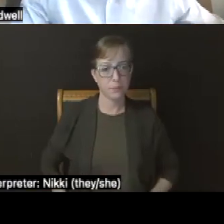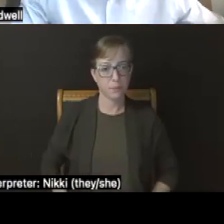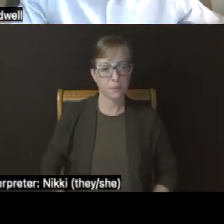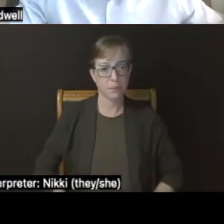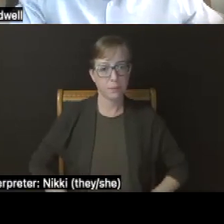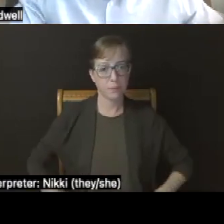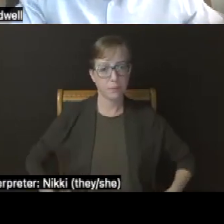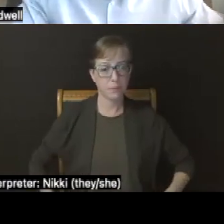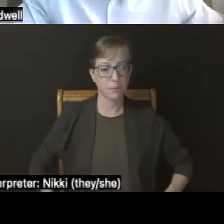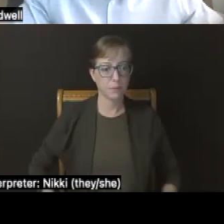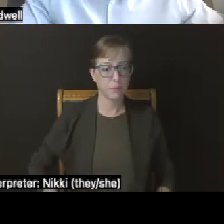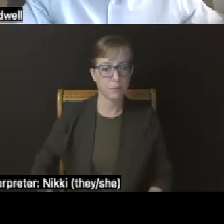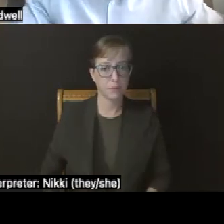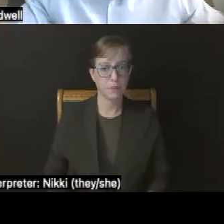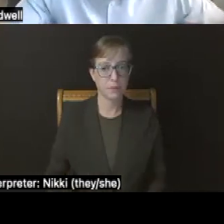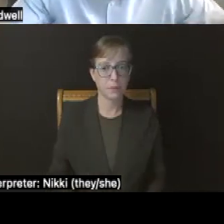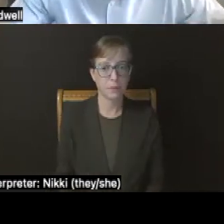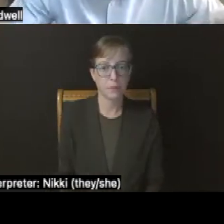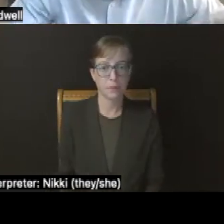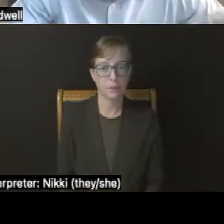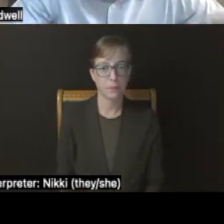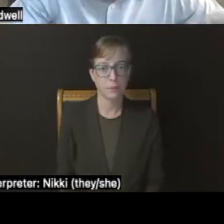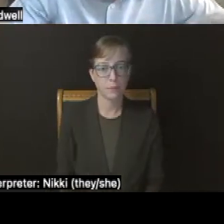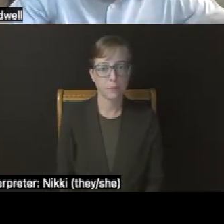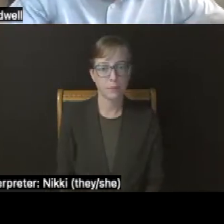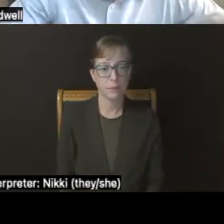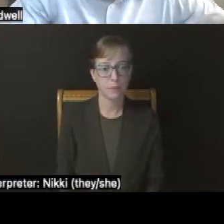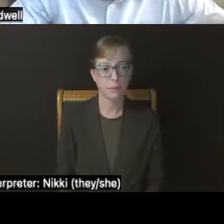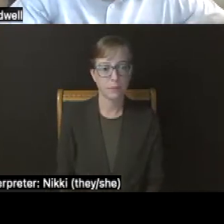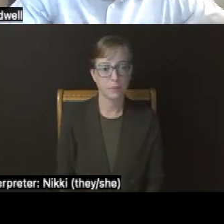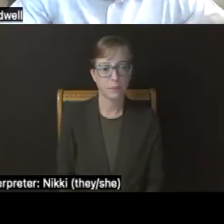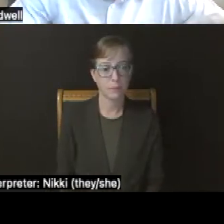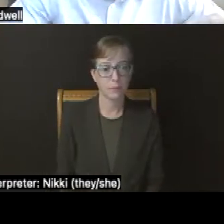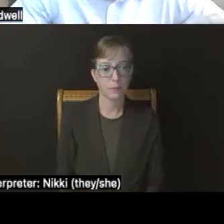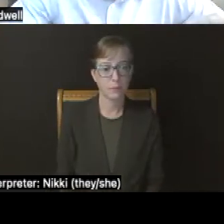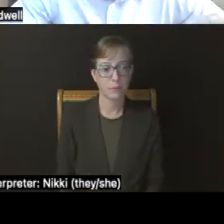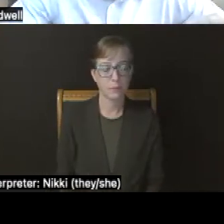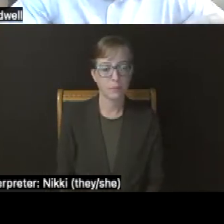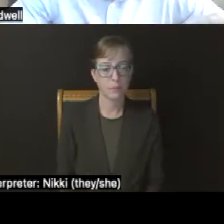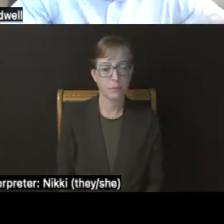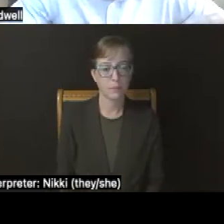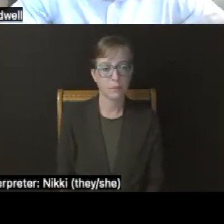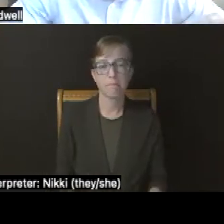just some background to set the stage is